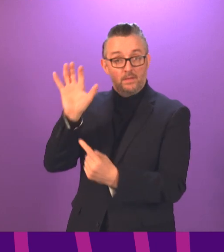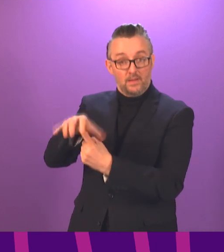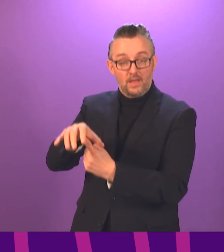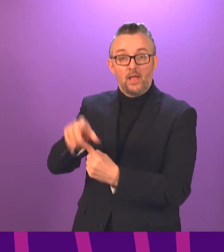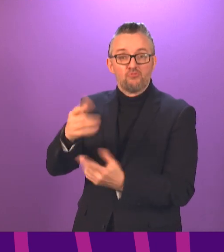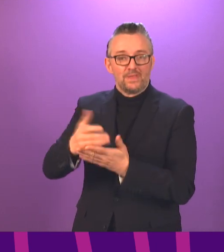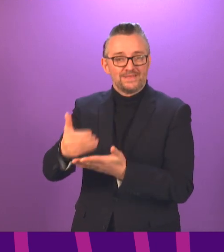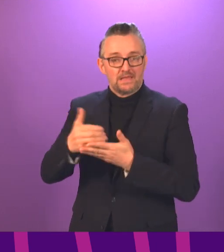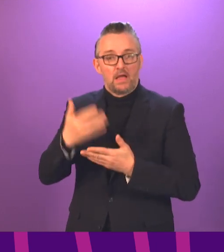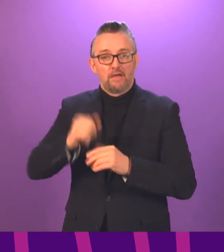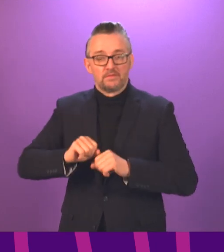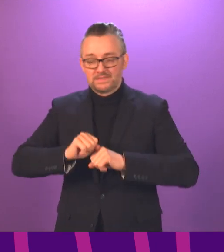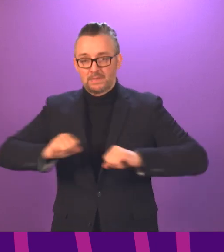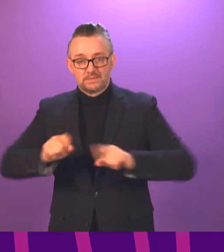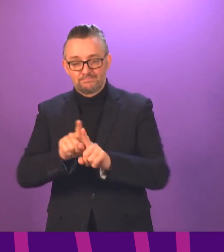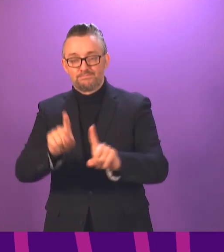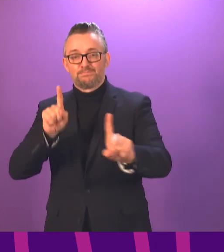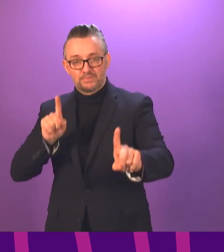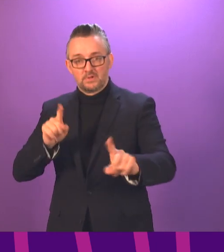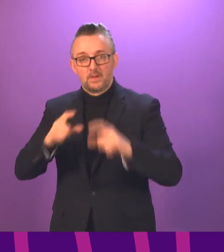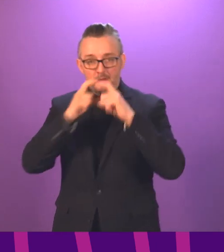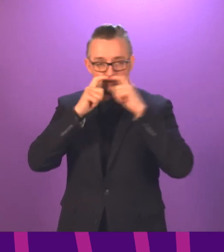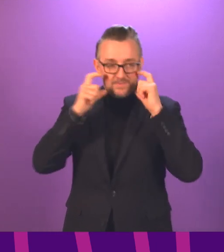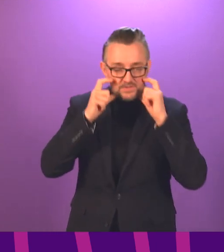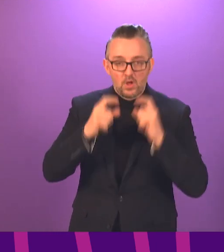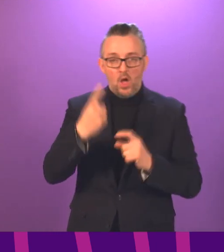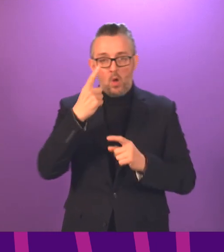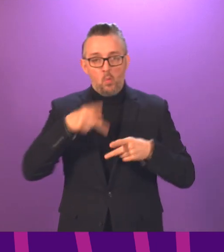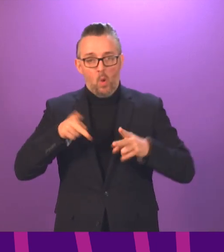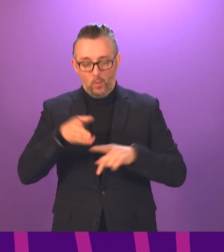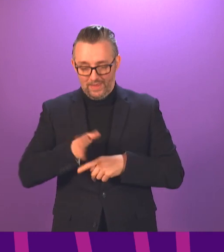with physical distancing, face masks, one-way systems and enhanced cleaning arrangements.